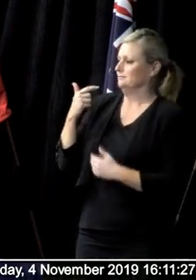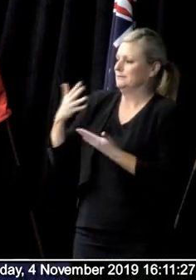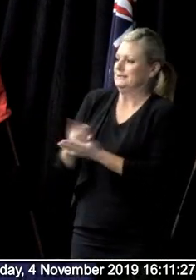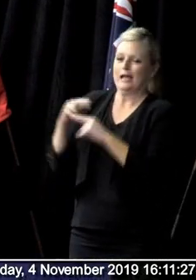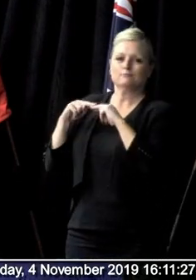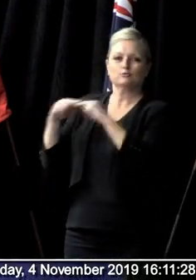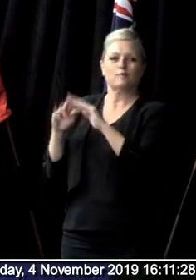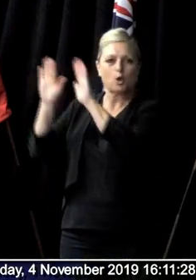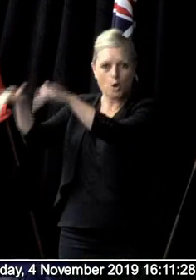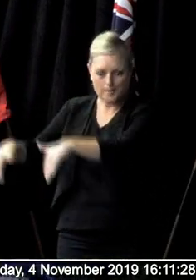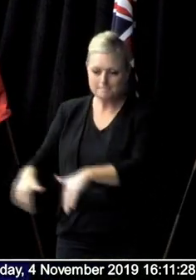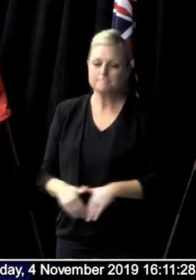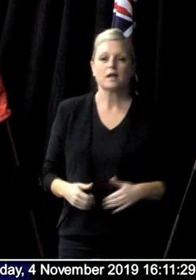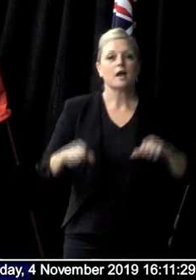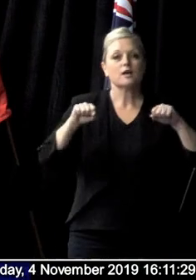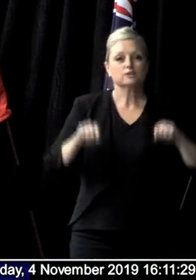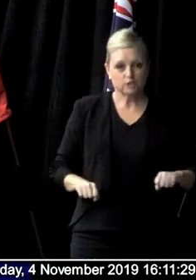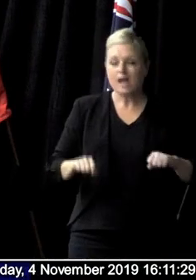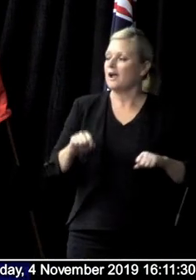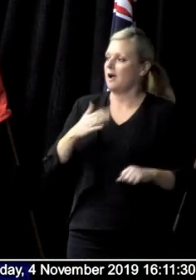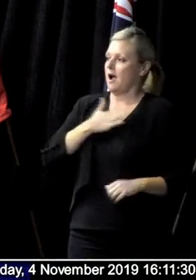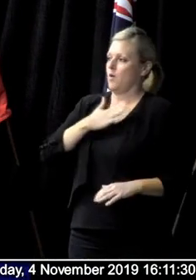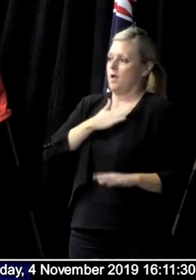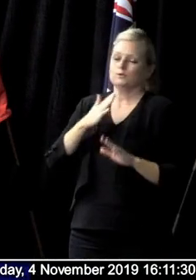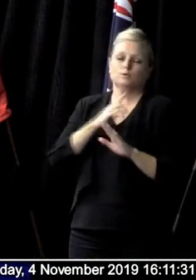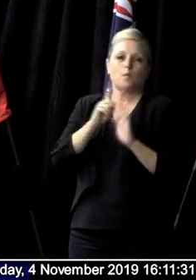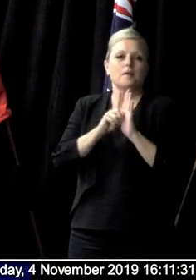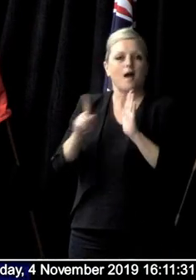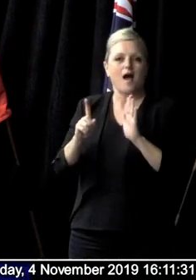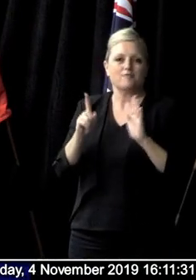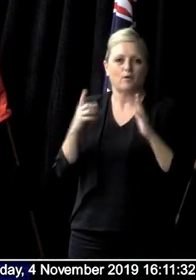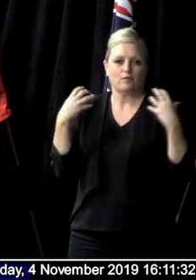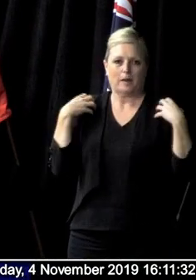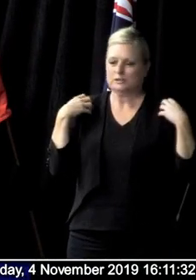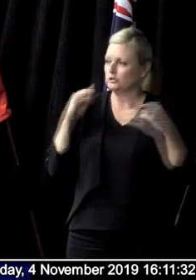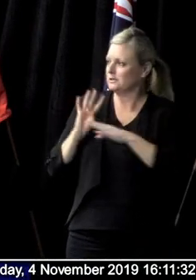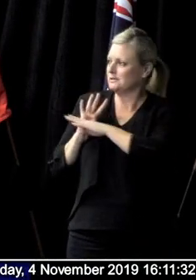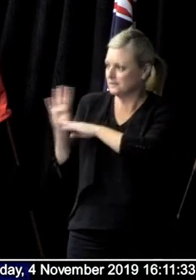Can I add, on behalf of the Commission, our thanks for your evidence and the care that you’ve put into...